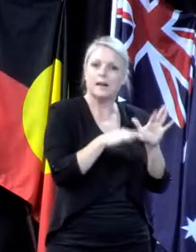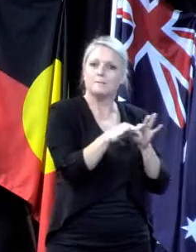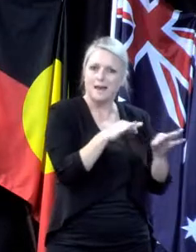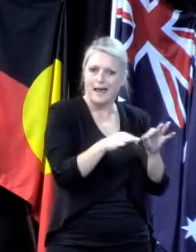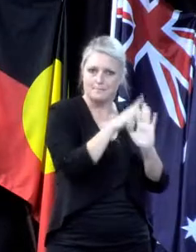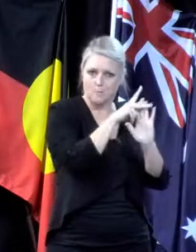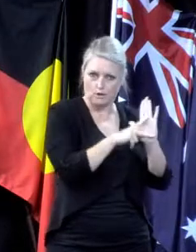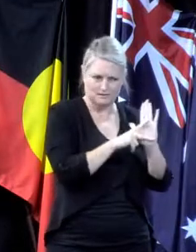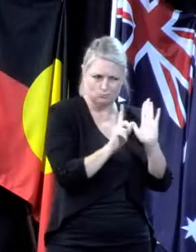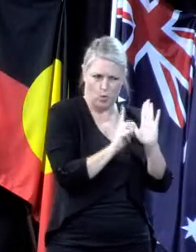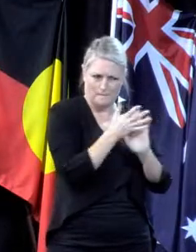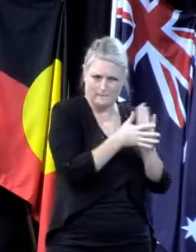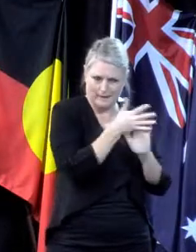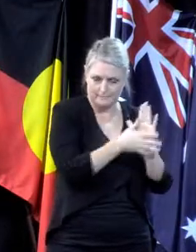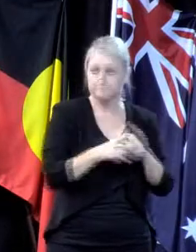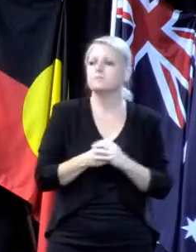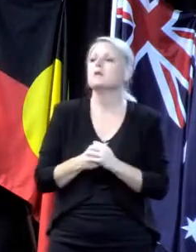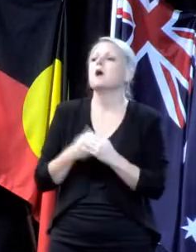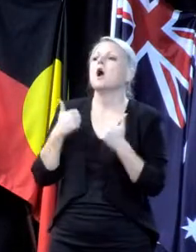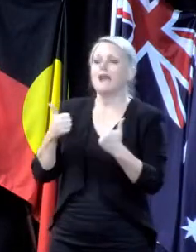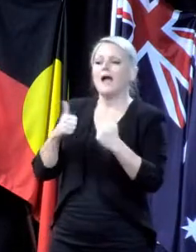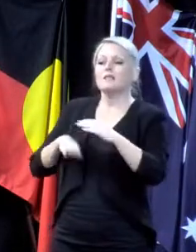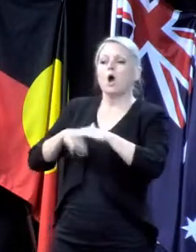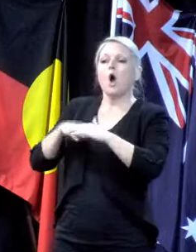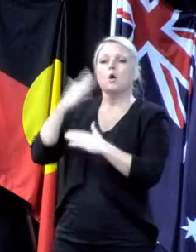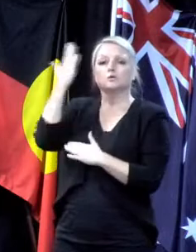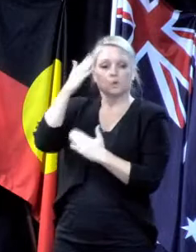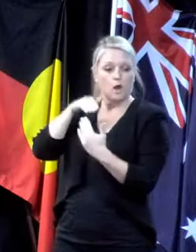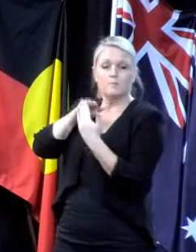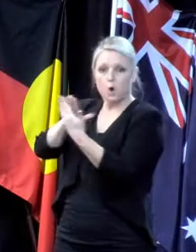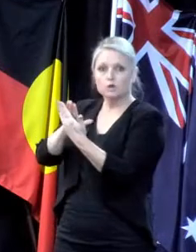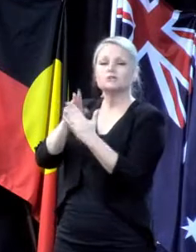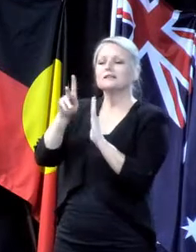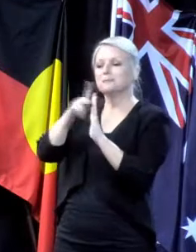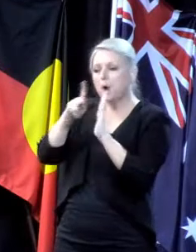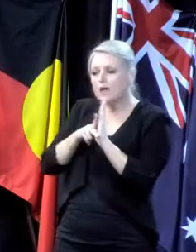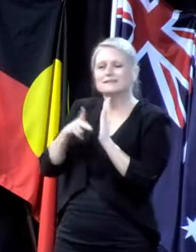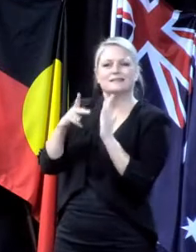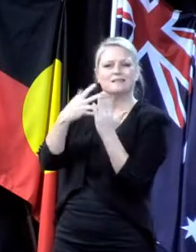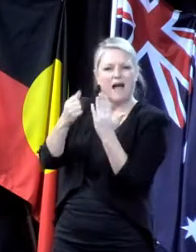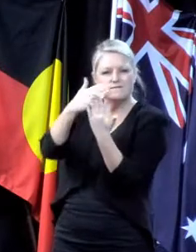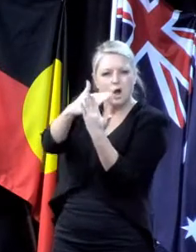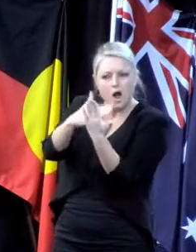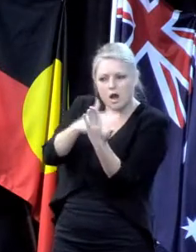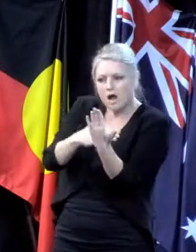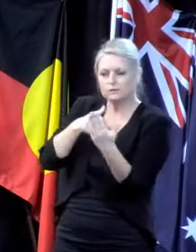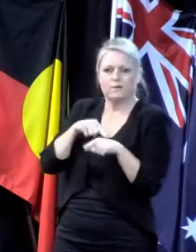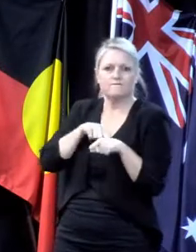The whole-school approach to differentiated teaching and learning is another policy and guideline to differentiated teaching.